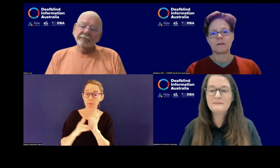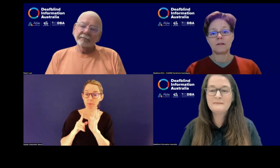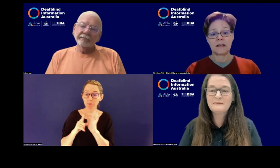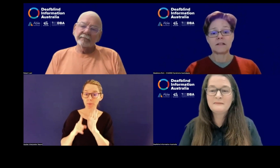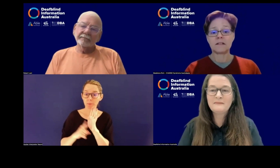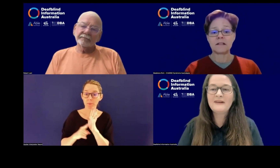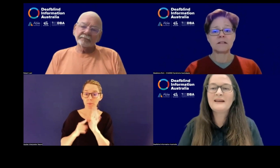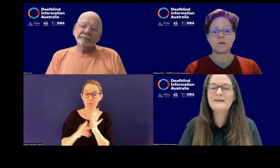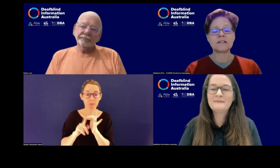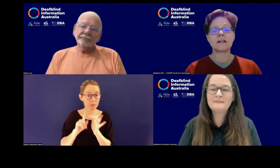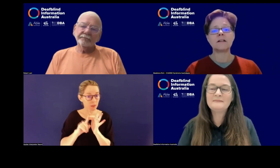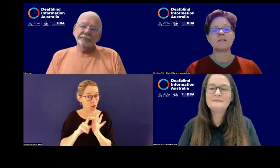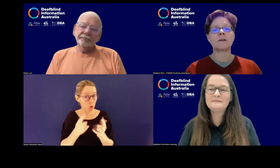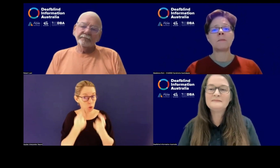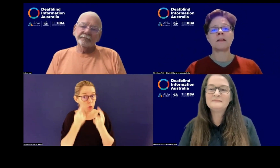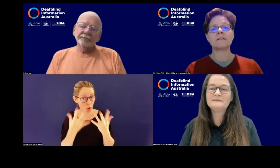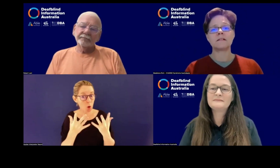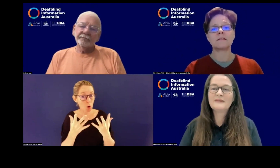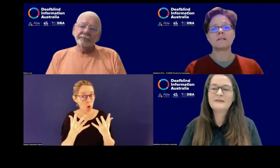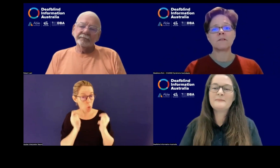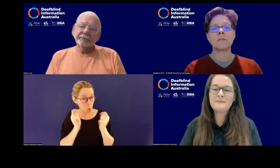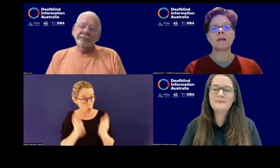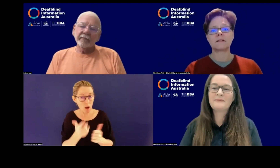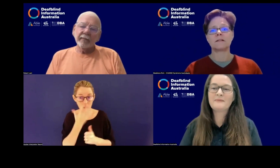Yes, we started at three months.